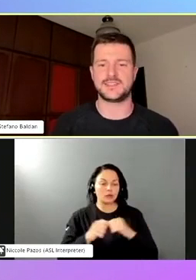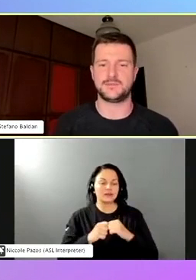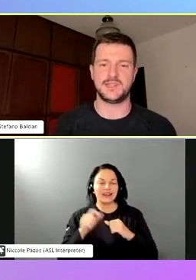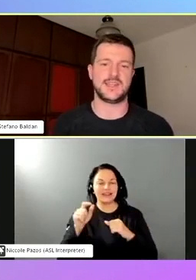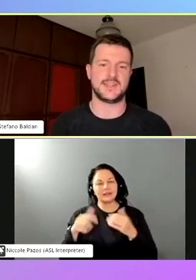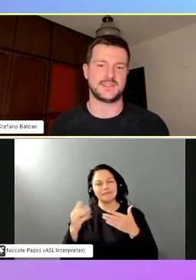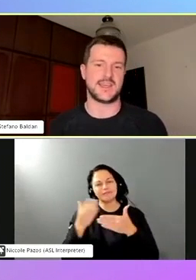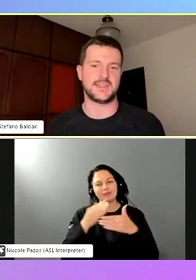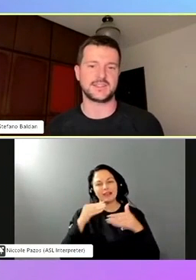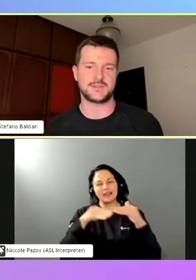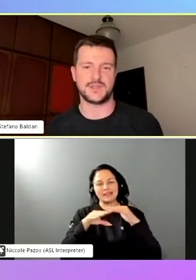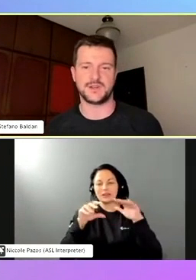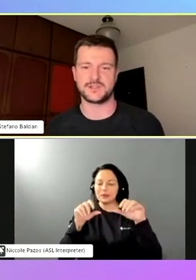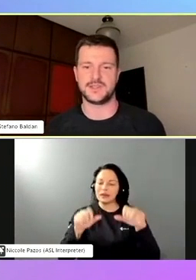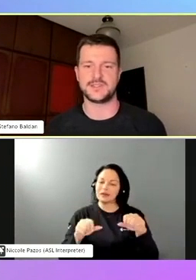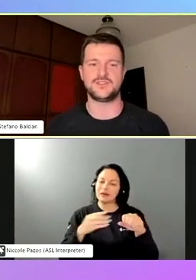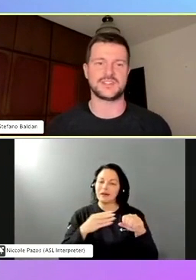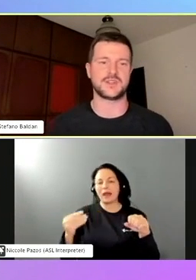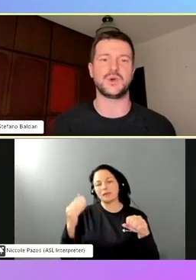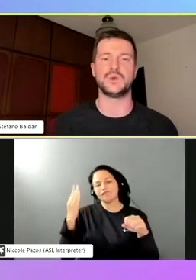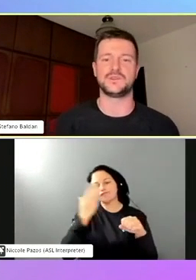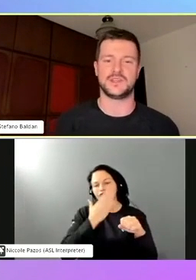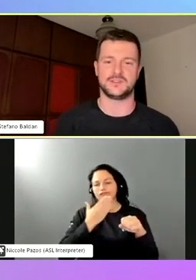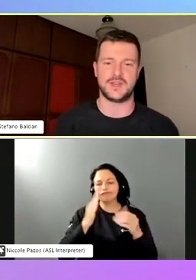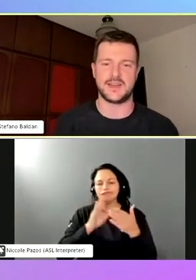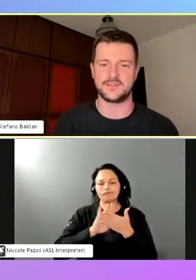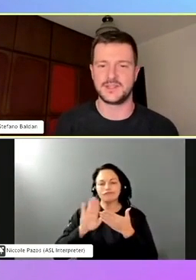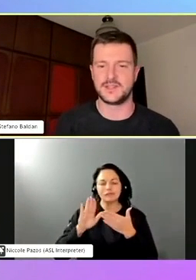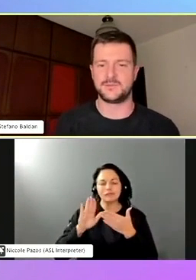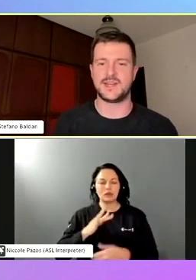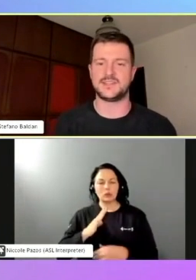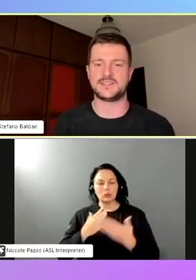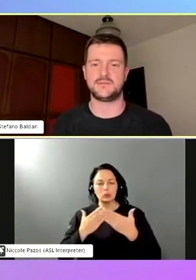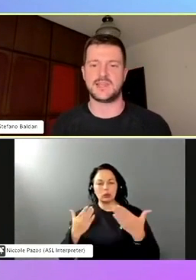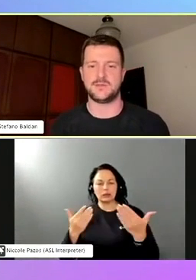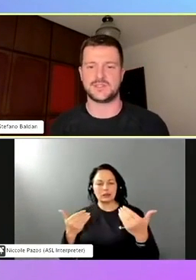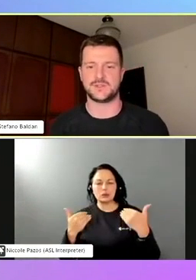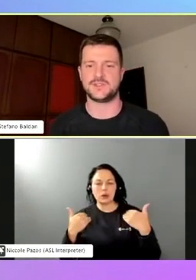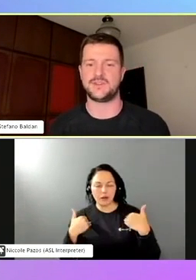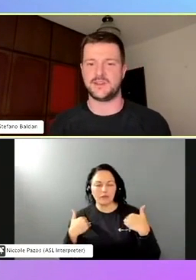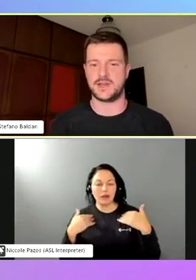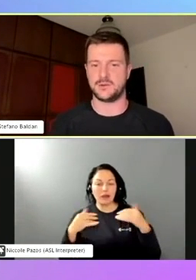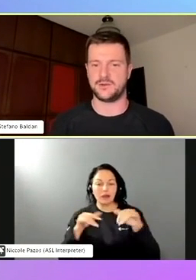for people with low vision, but this is especially for --